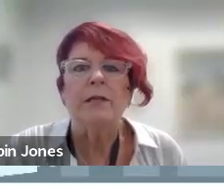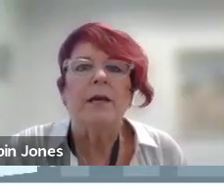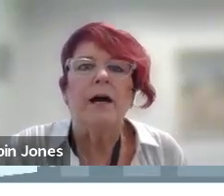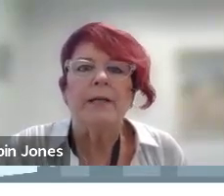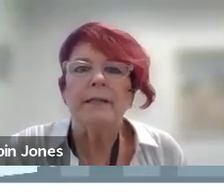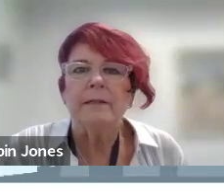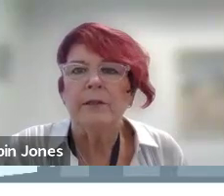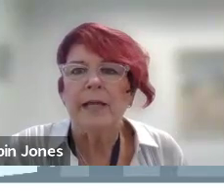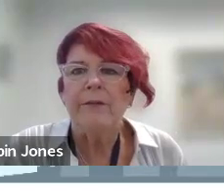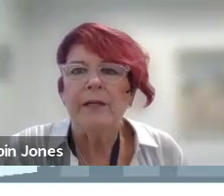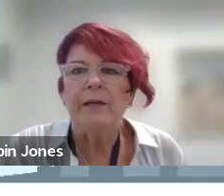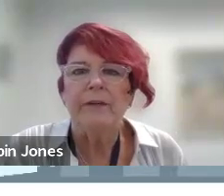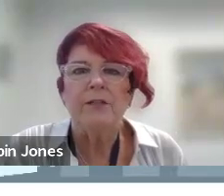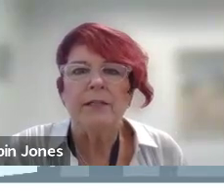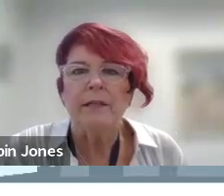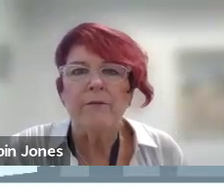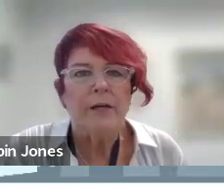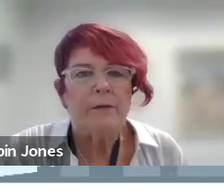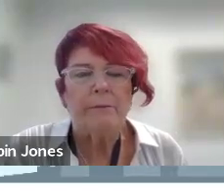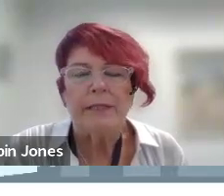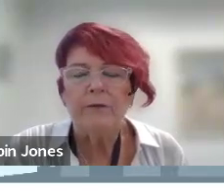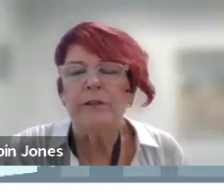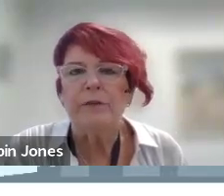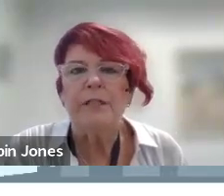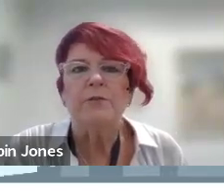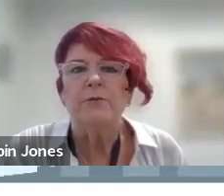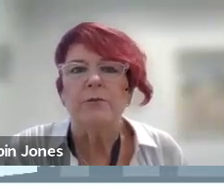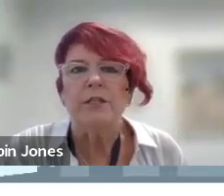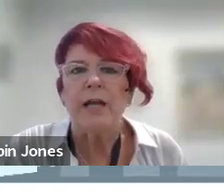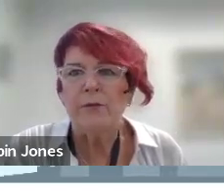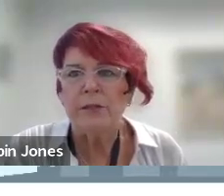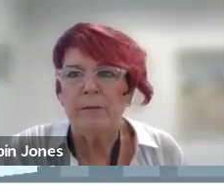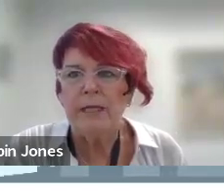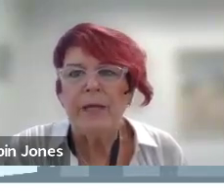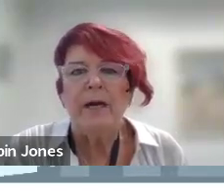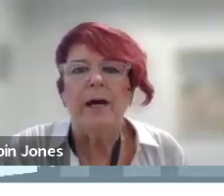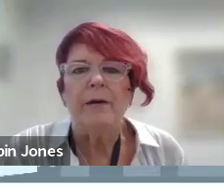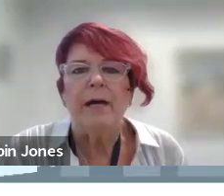about accessibility at the convention itself, please feel free to reach out to me.